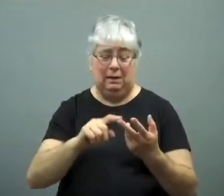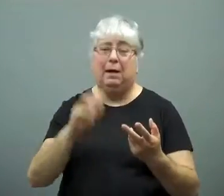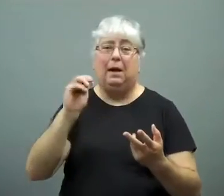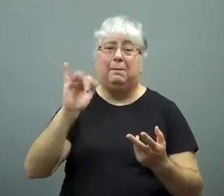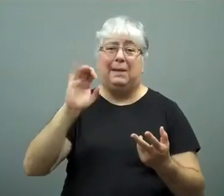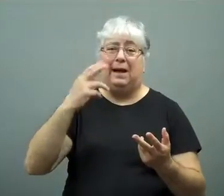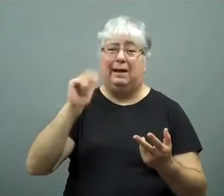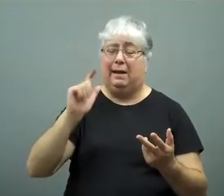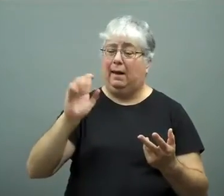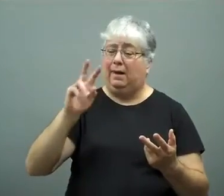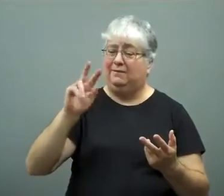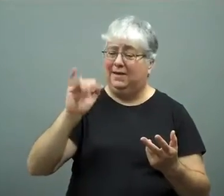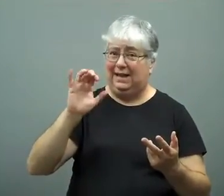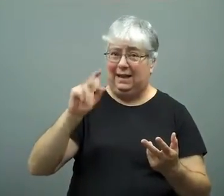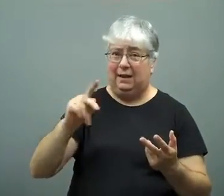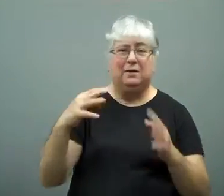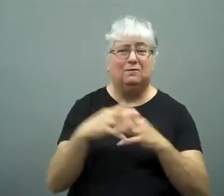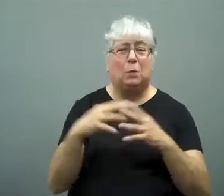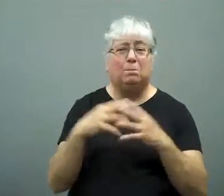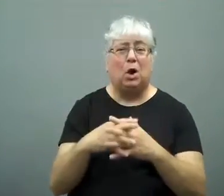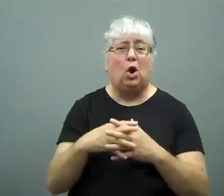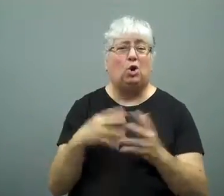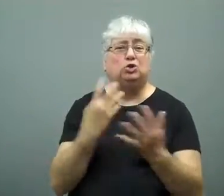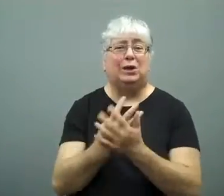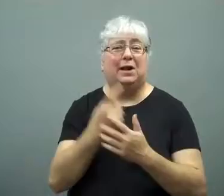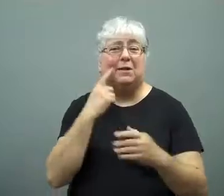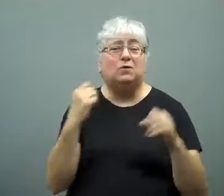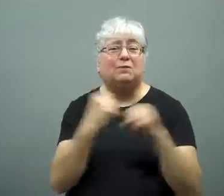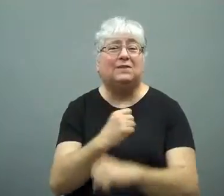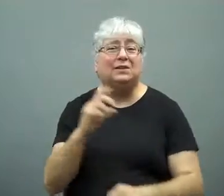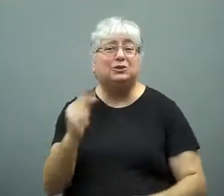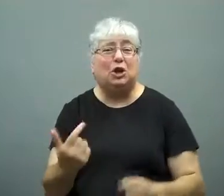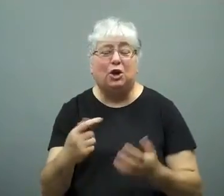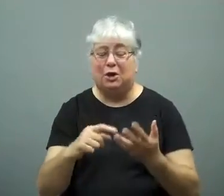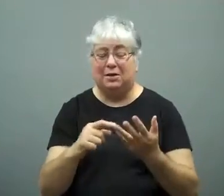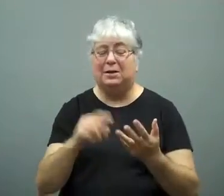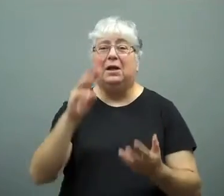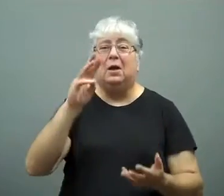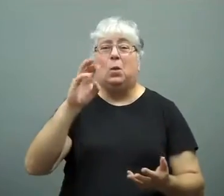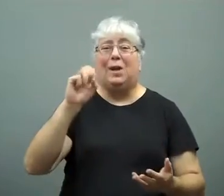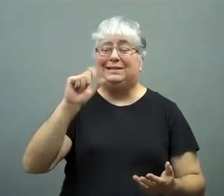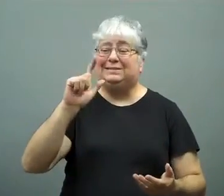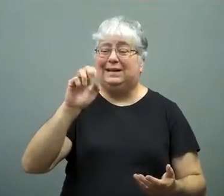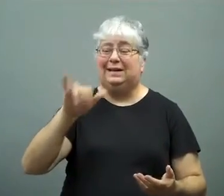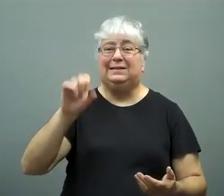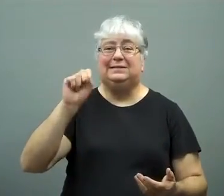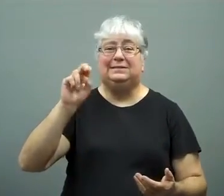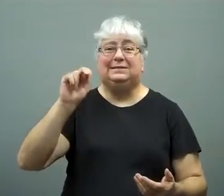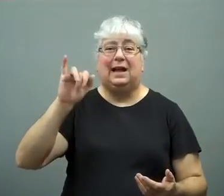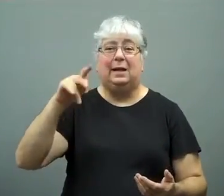Michael Vick, the football player jailed for fighting dogs,